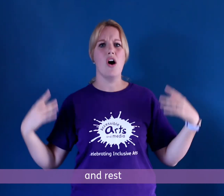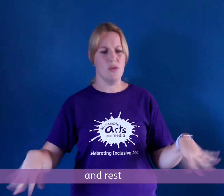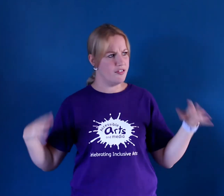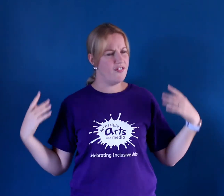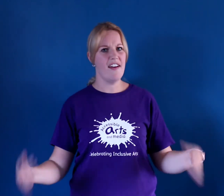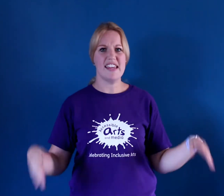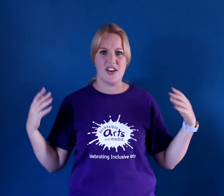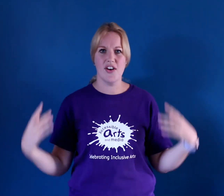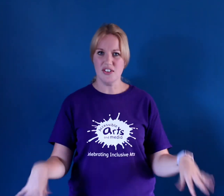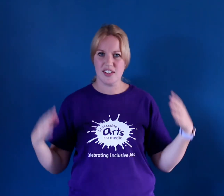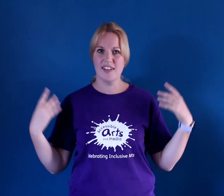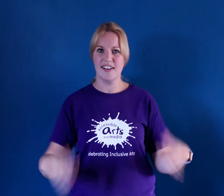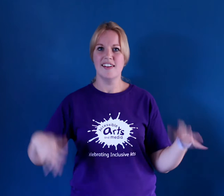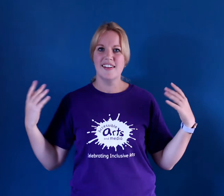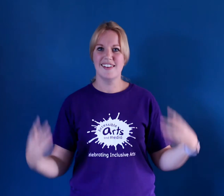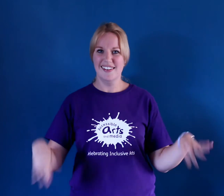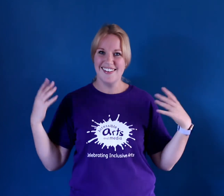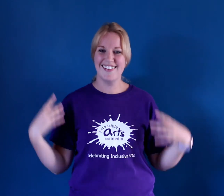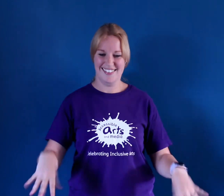Oh very good!